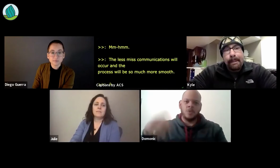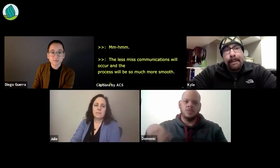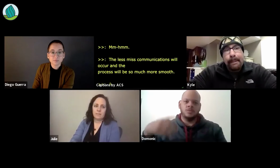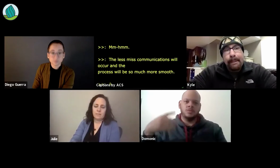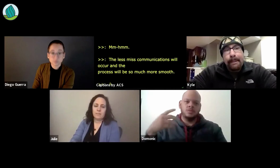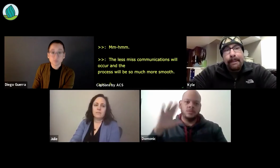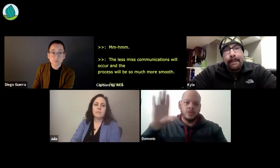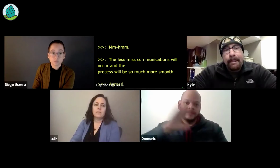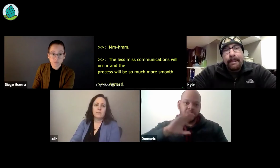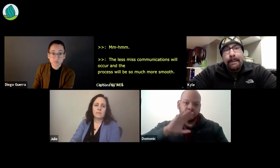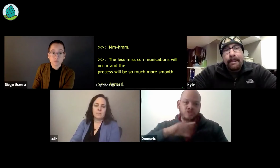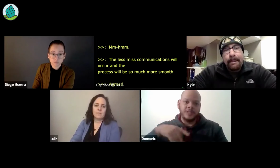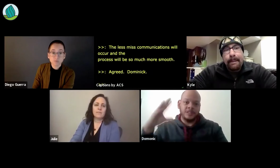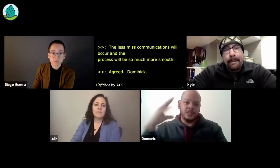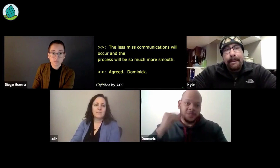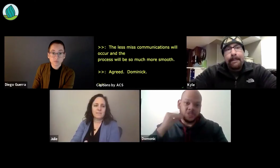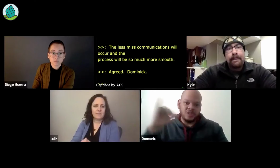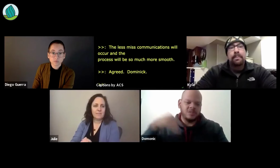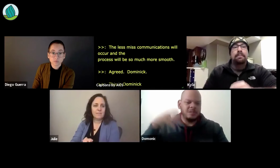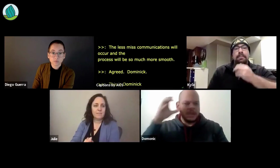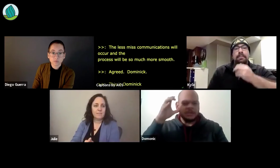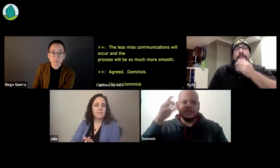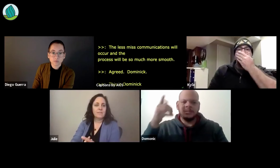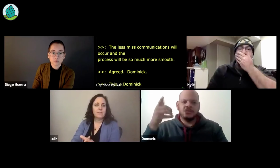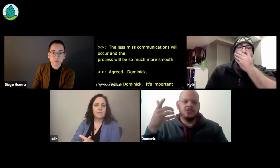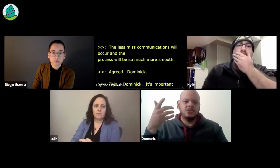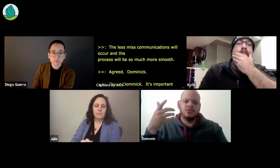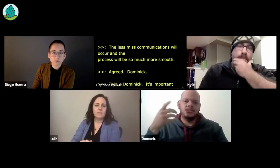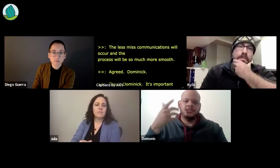Ask deaf people their frustrations and their experiences and then just listen.